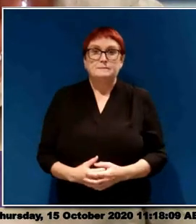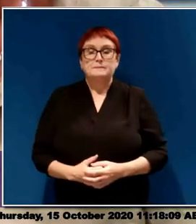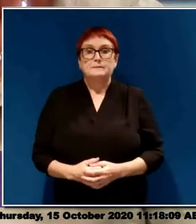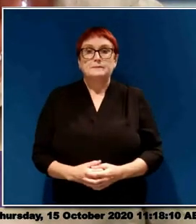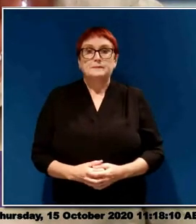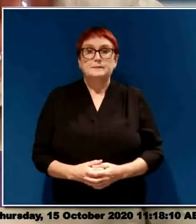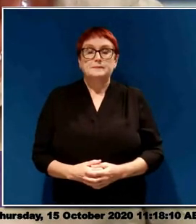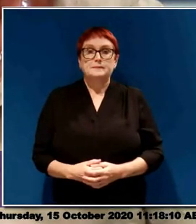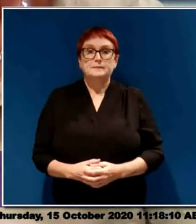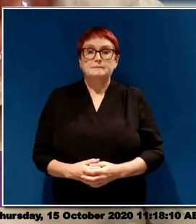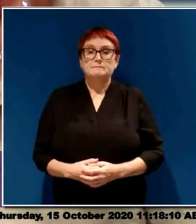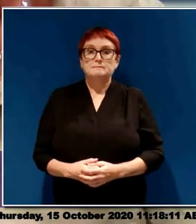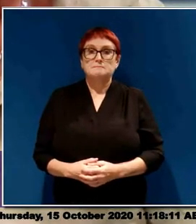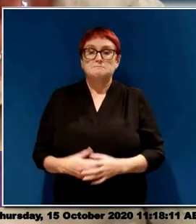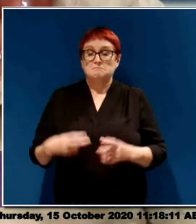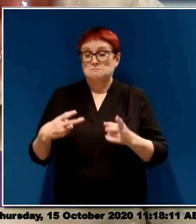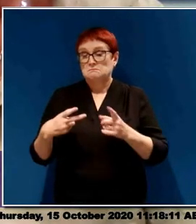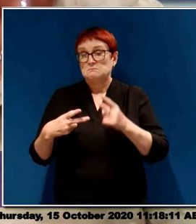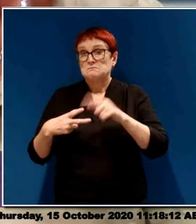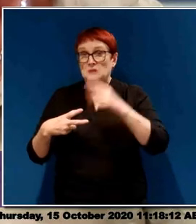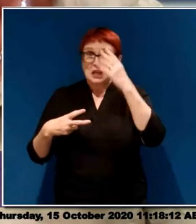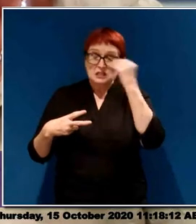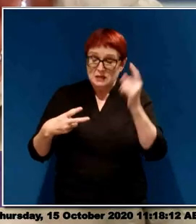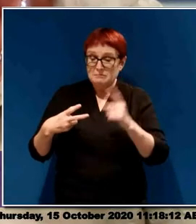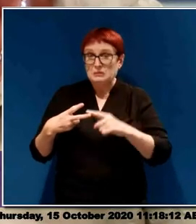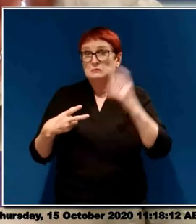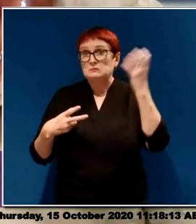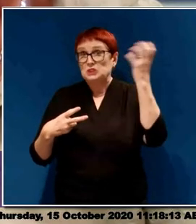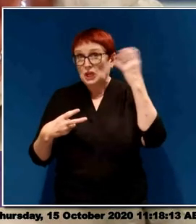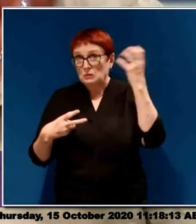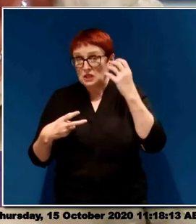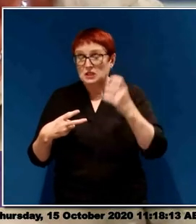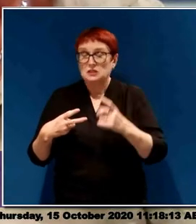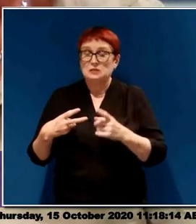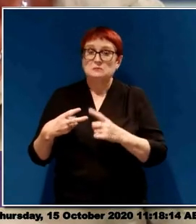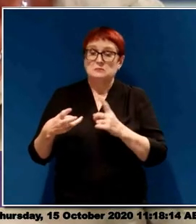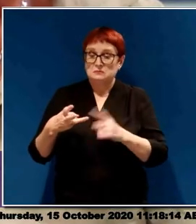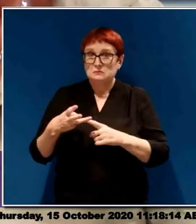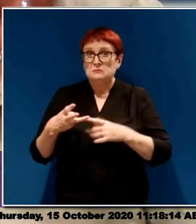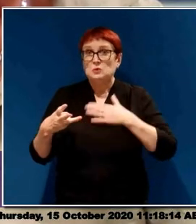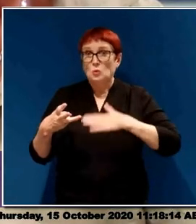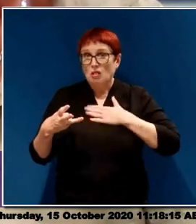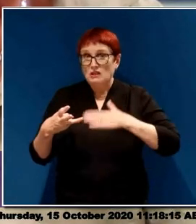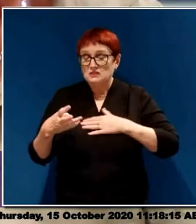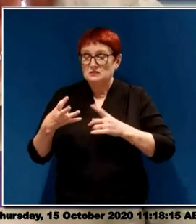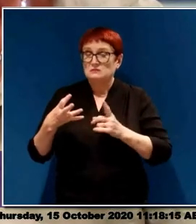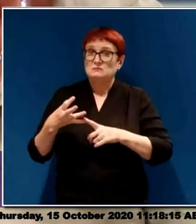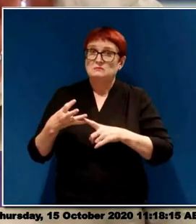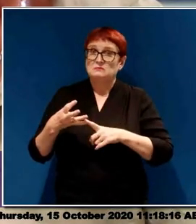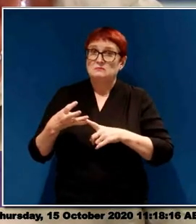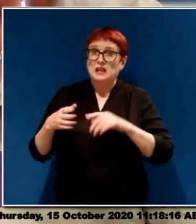Sleeping, showering, toilet, going in my room, reading and watching shows.